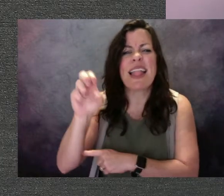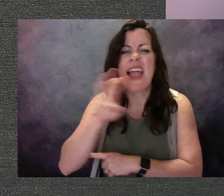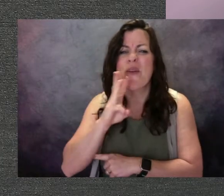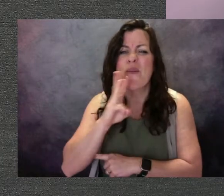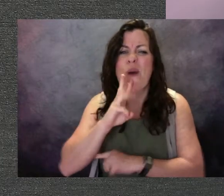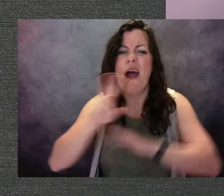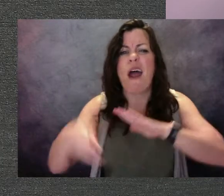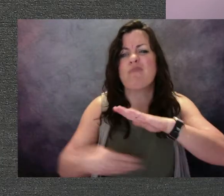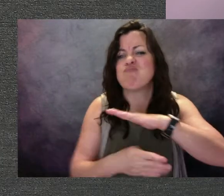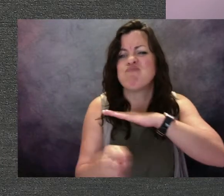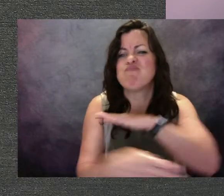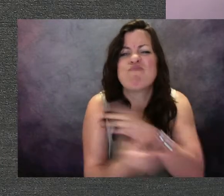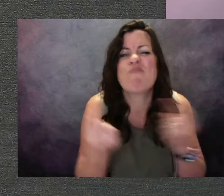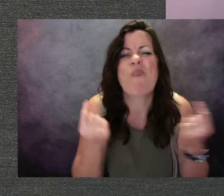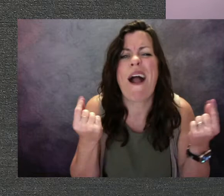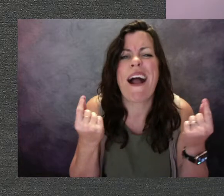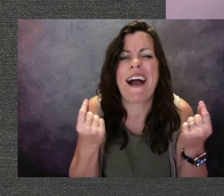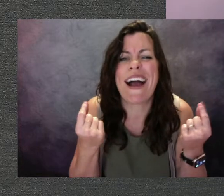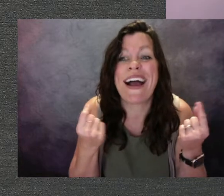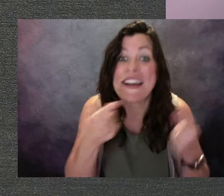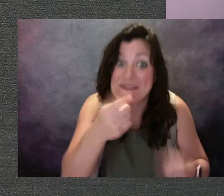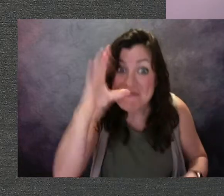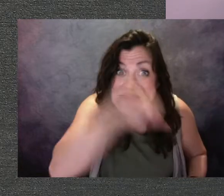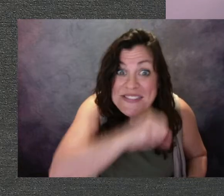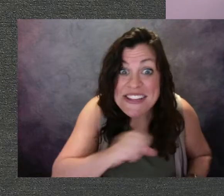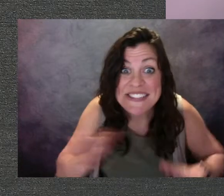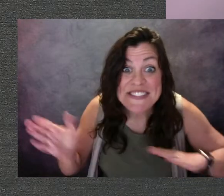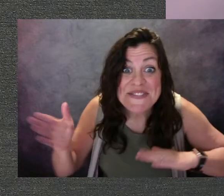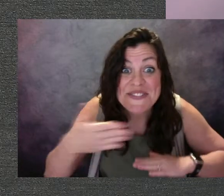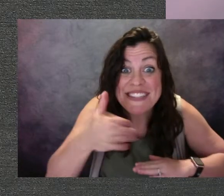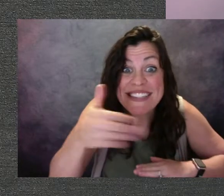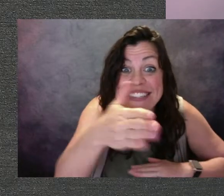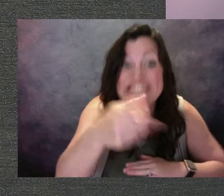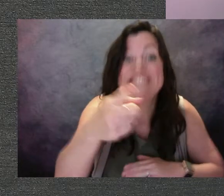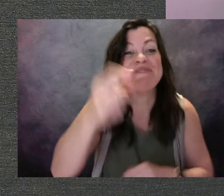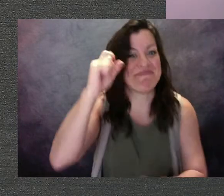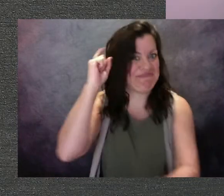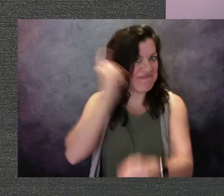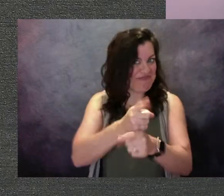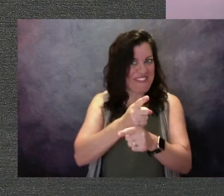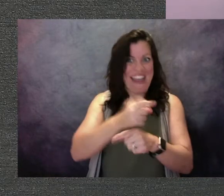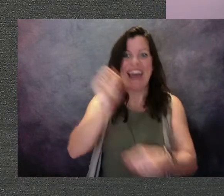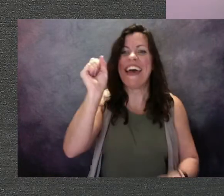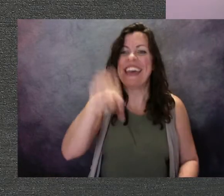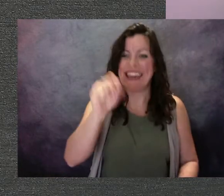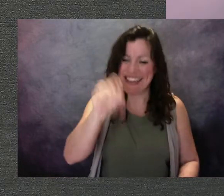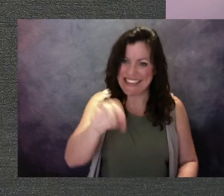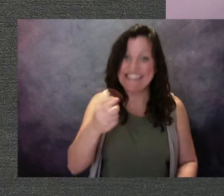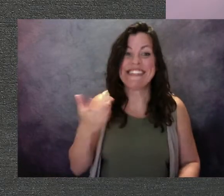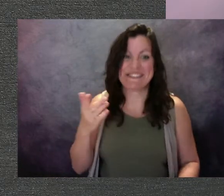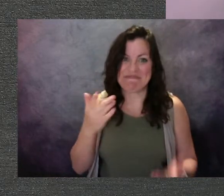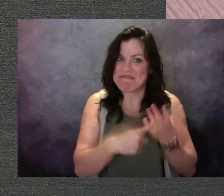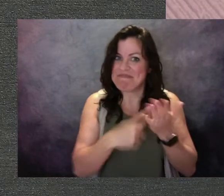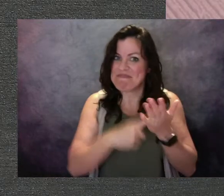I bet that you guessed fish and if you did you're right. Let's talk a little bit about fish. Shall we?